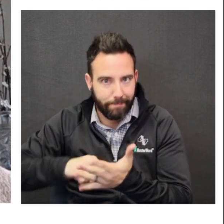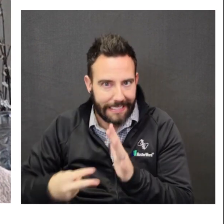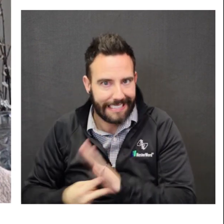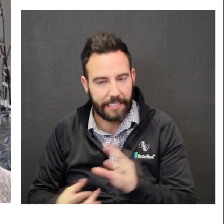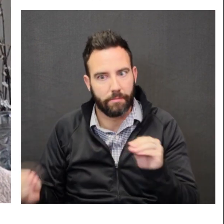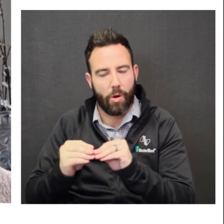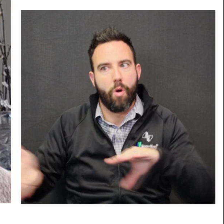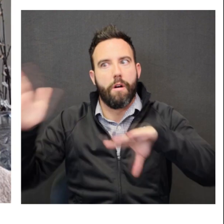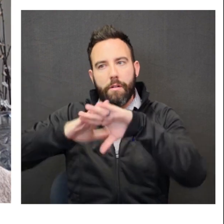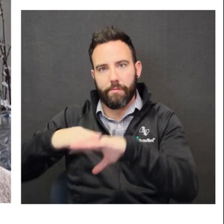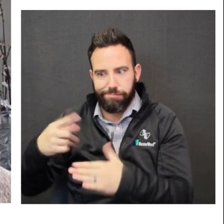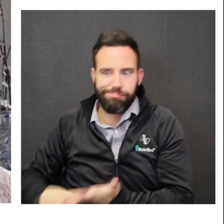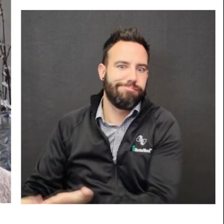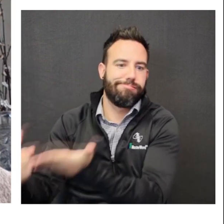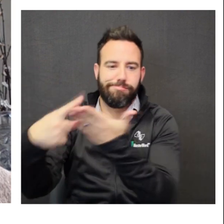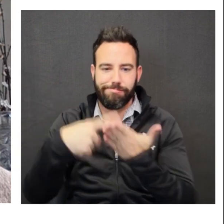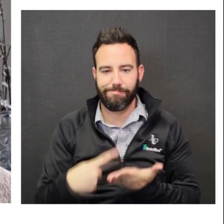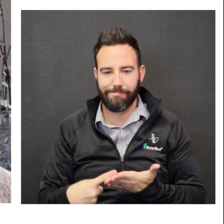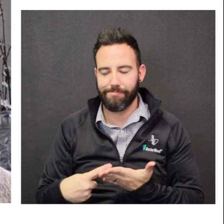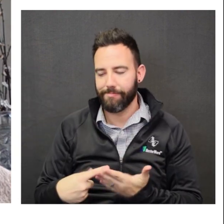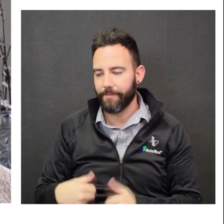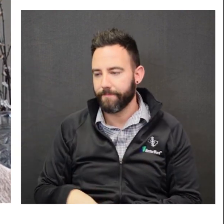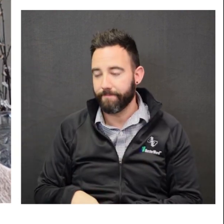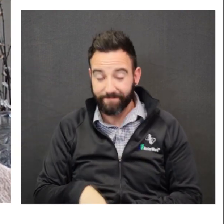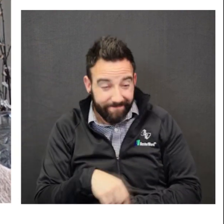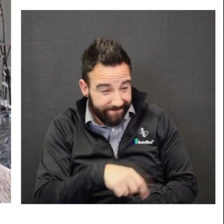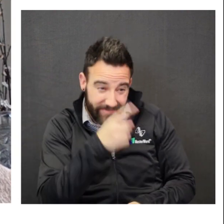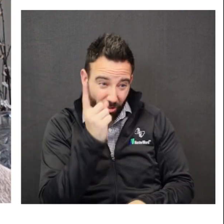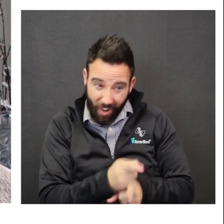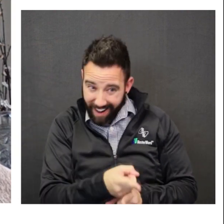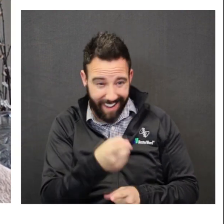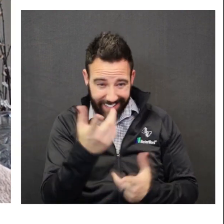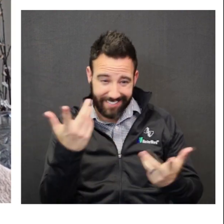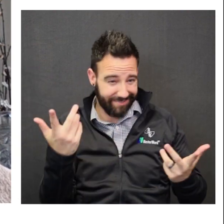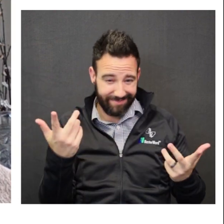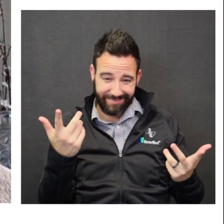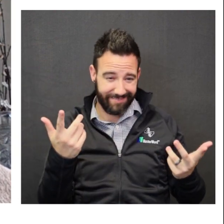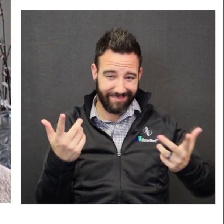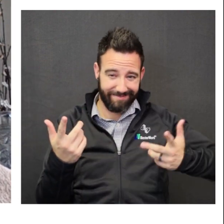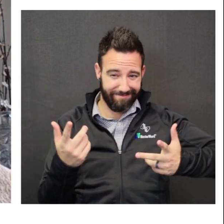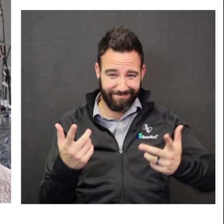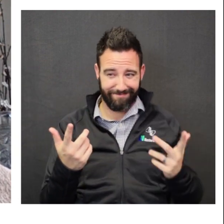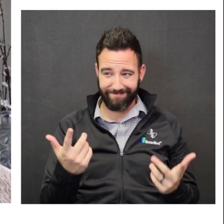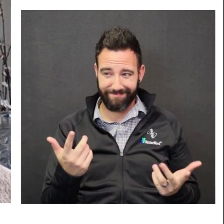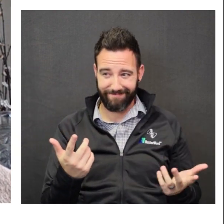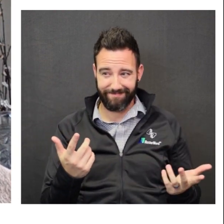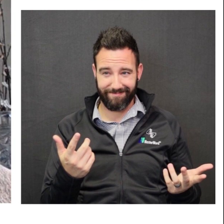interpreters play in that. It is, yeah, I mean it's a, there's nothing more fundamental than being able to